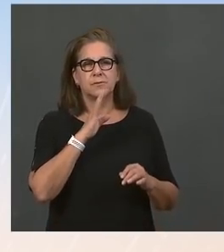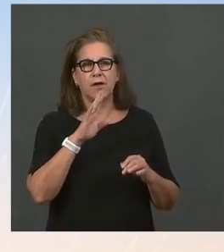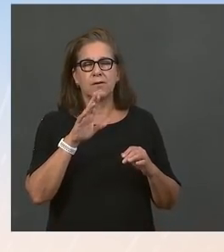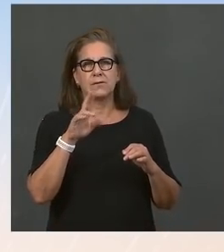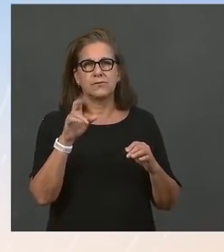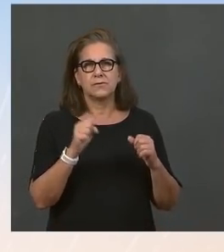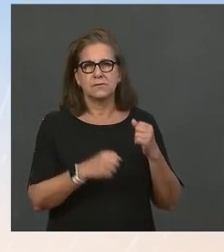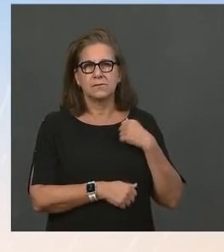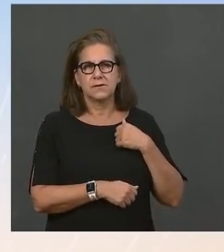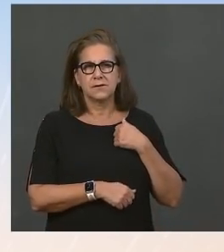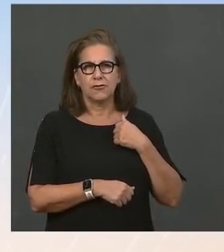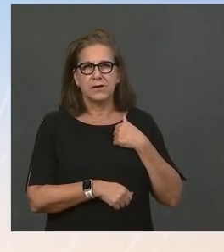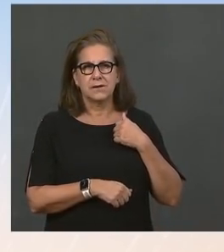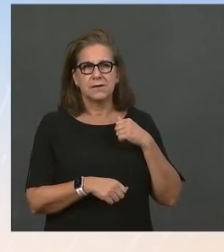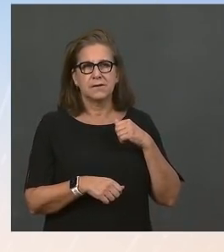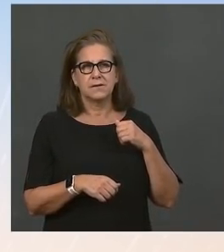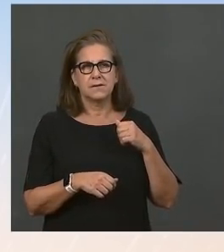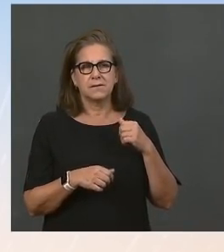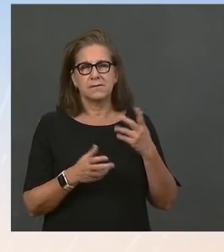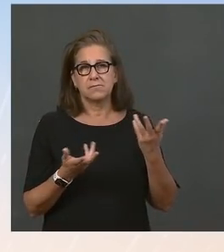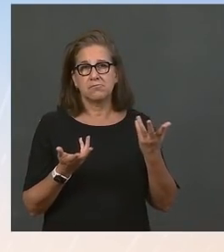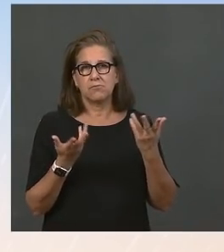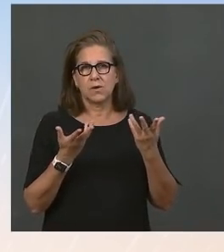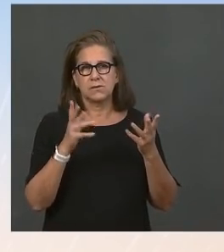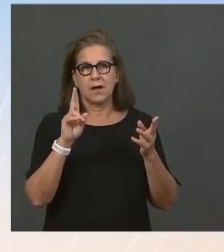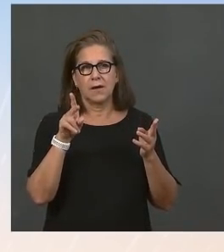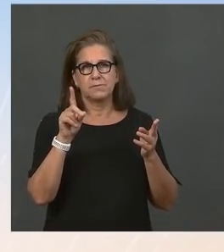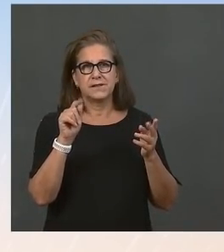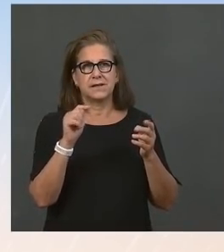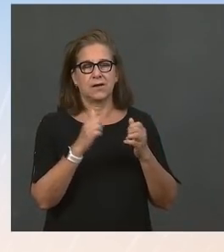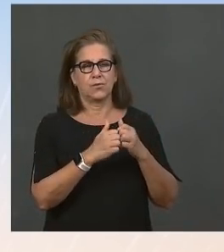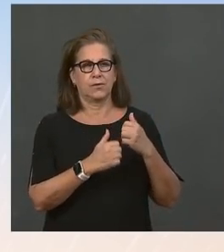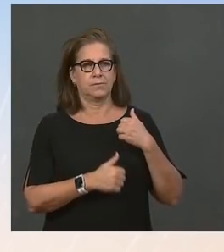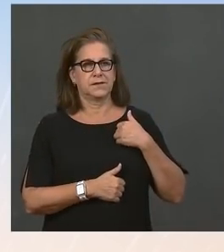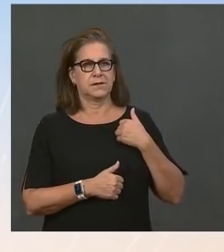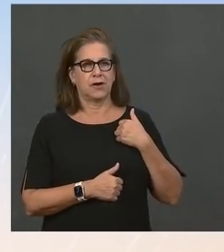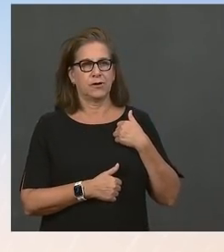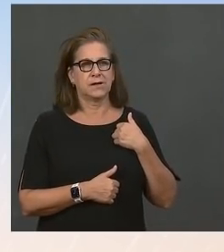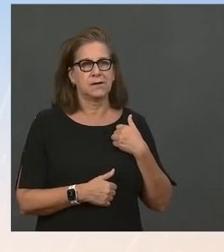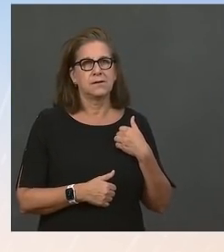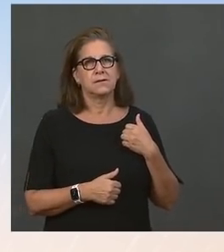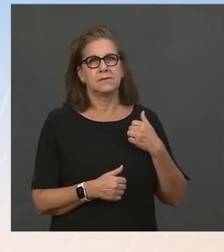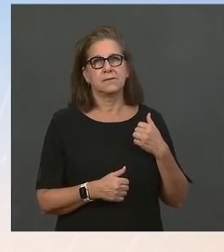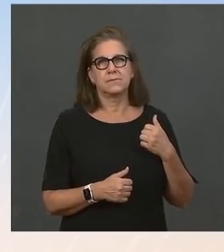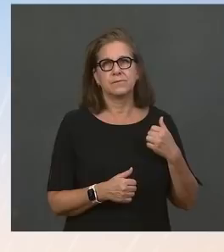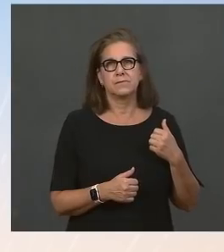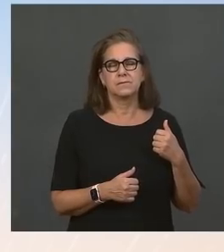Ms. Psaki: I don't have any updates for you on the -- on the responsibility. And, of course, what happened is something